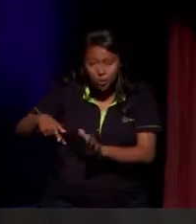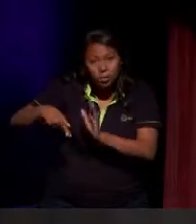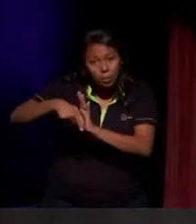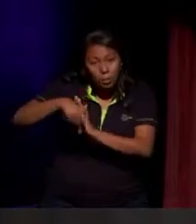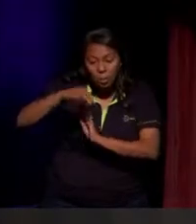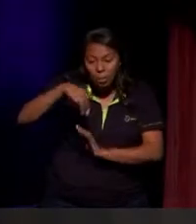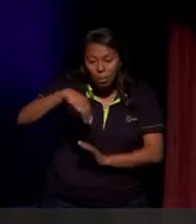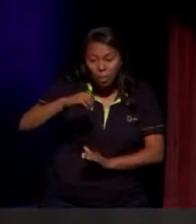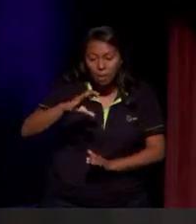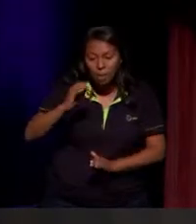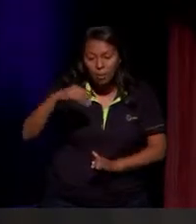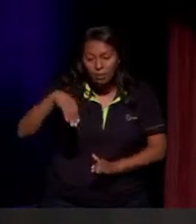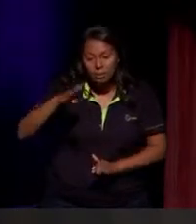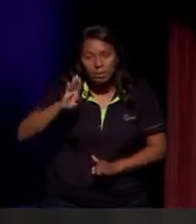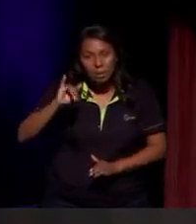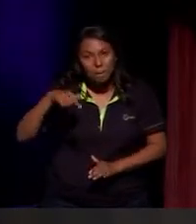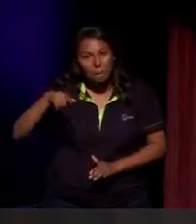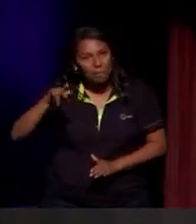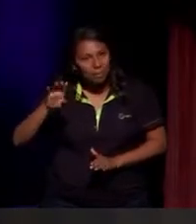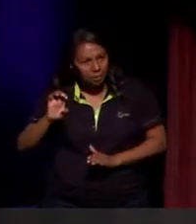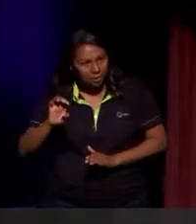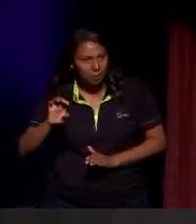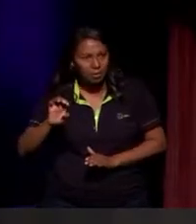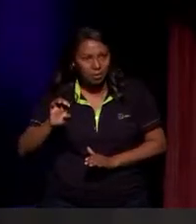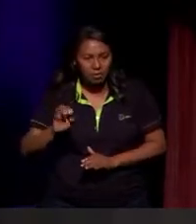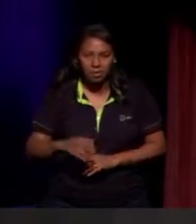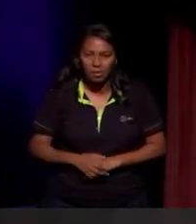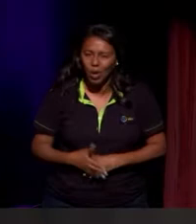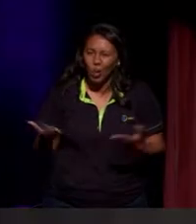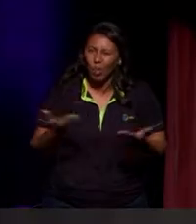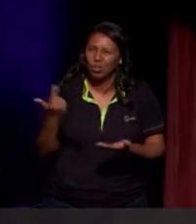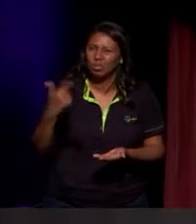today there is nothing of these things, of these good initiatives.